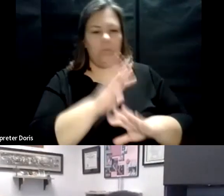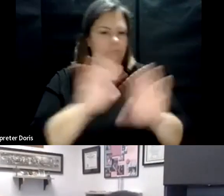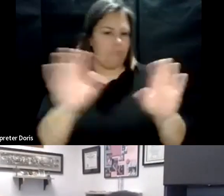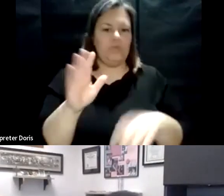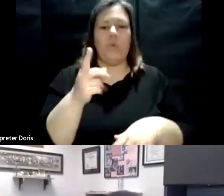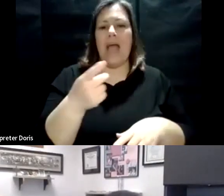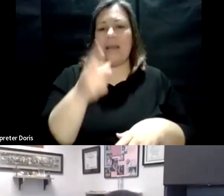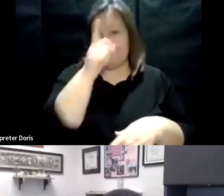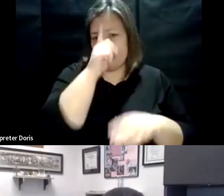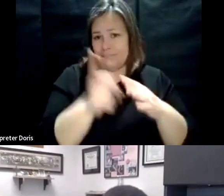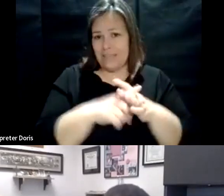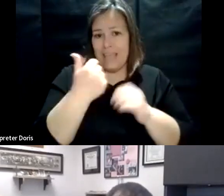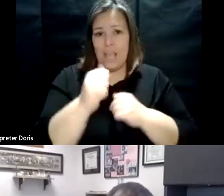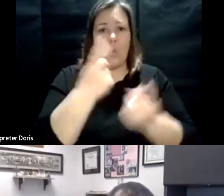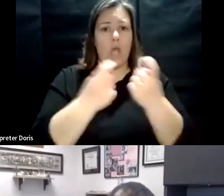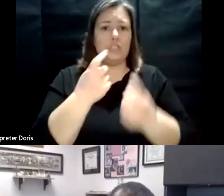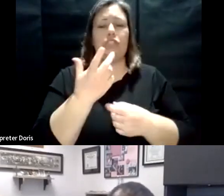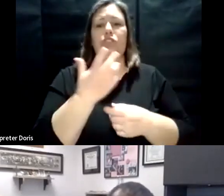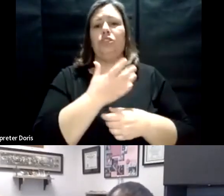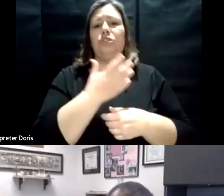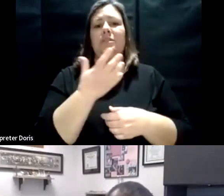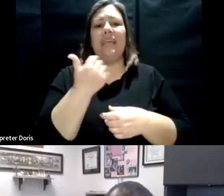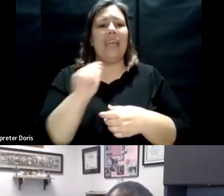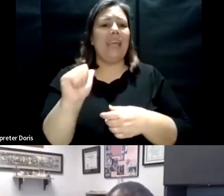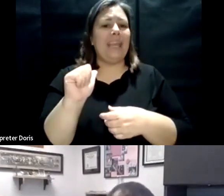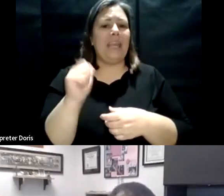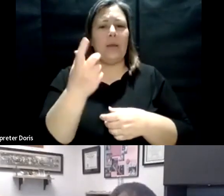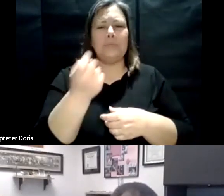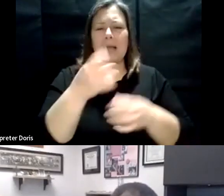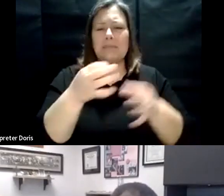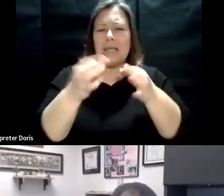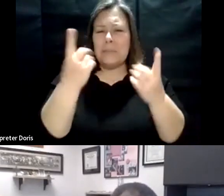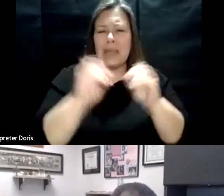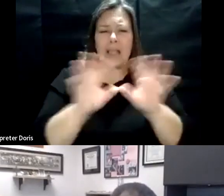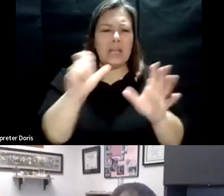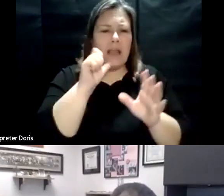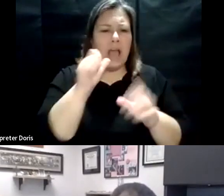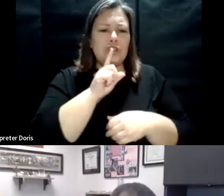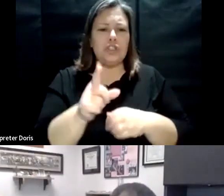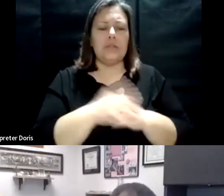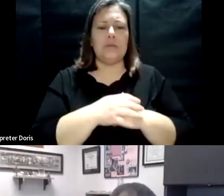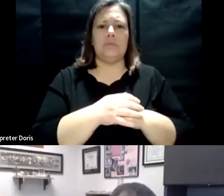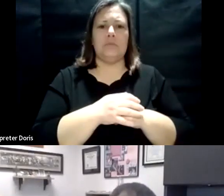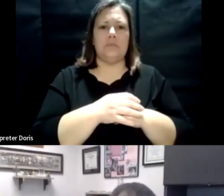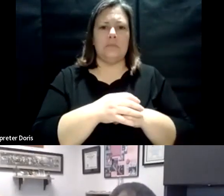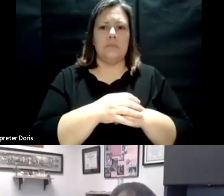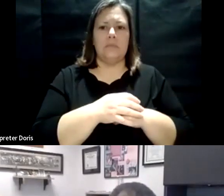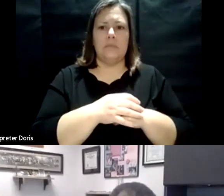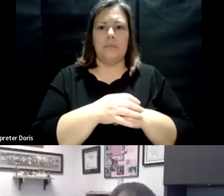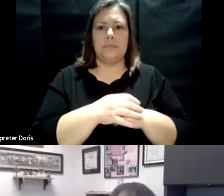So just keep that in mind, it's like everybody else doing or anything like that. So please feel free to ask any questions. So please feel free to ask any questions, get any types of clarification